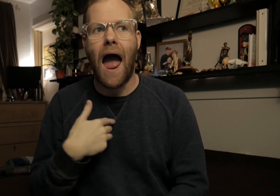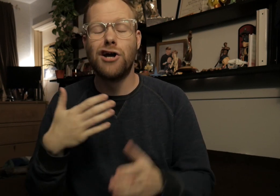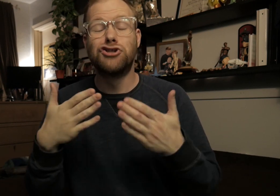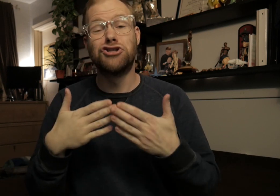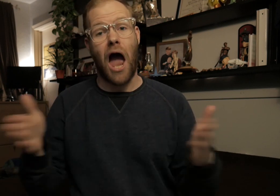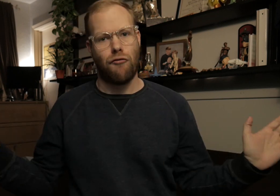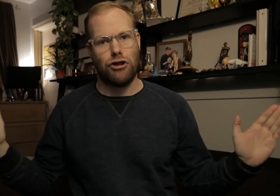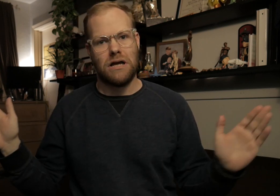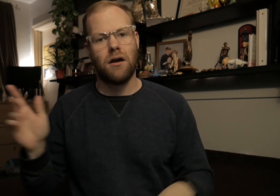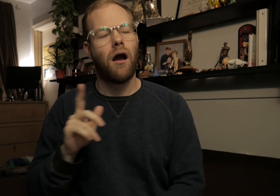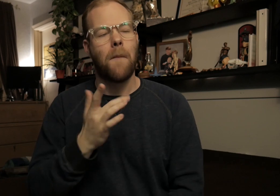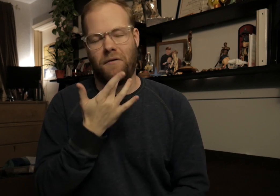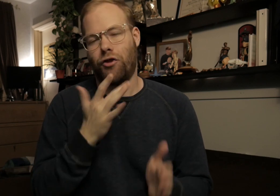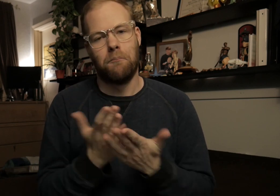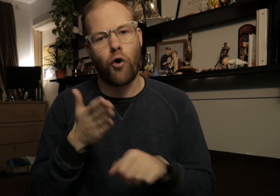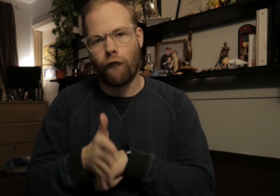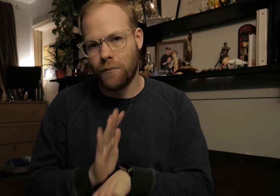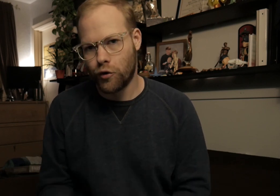I generally prefer the book over the movie.